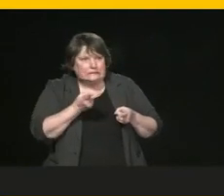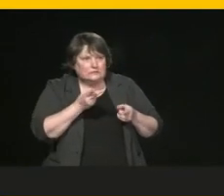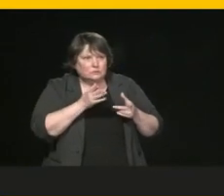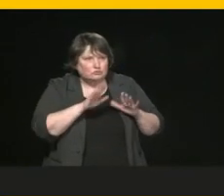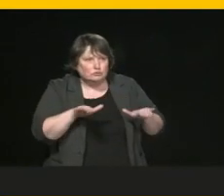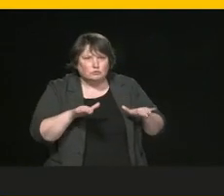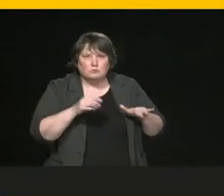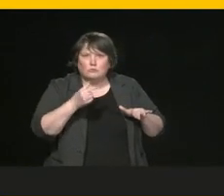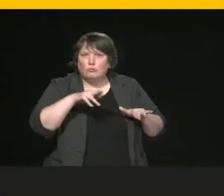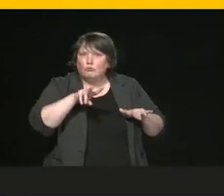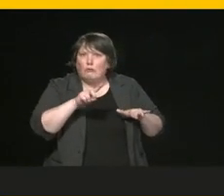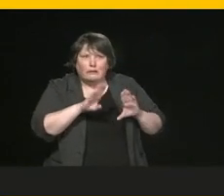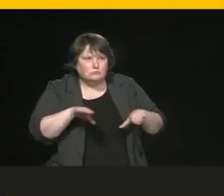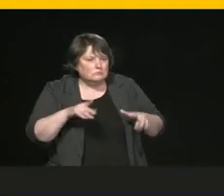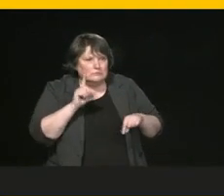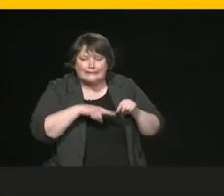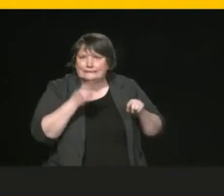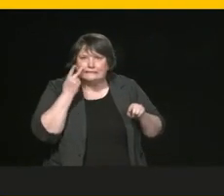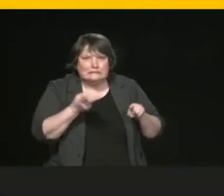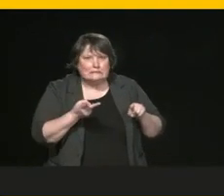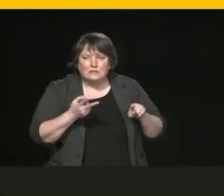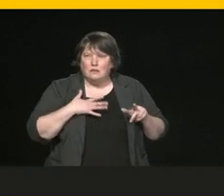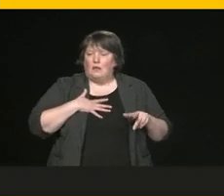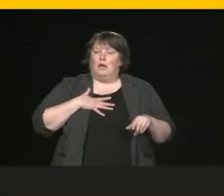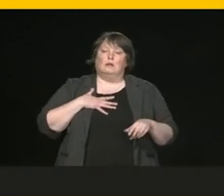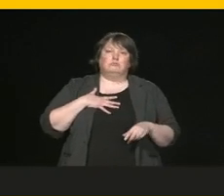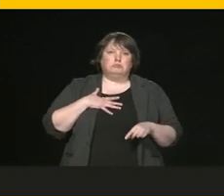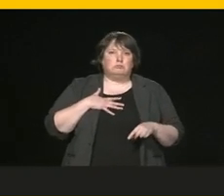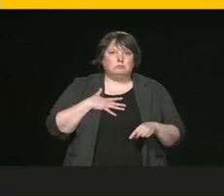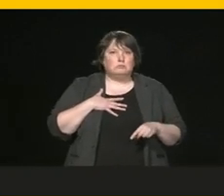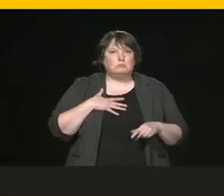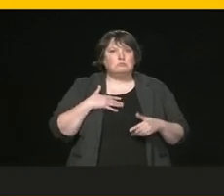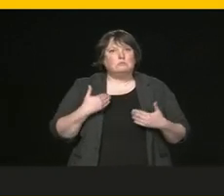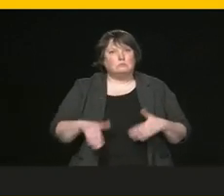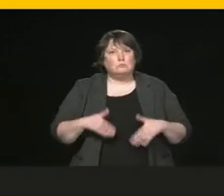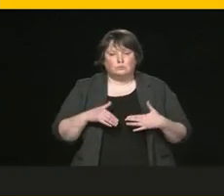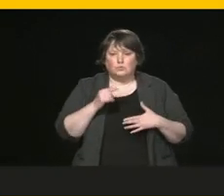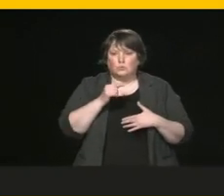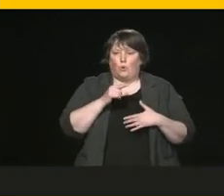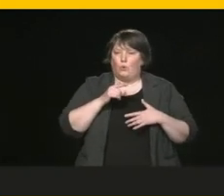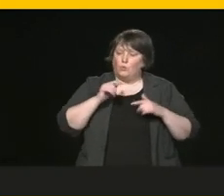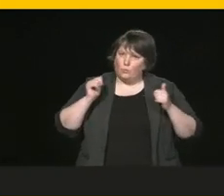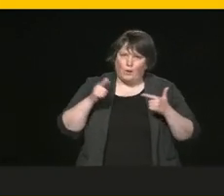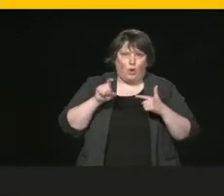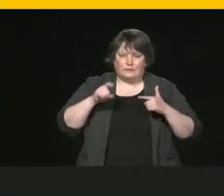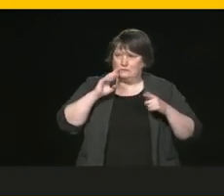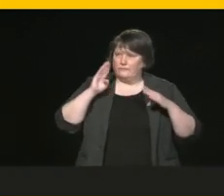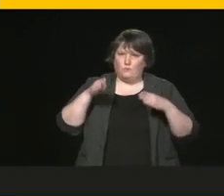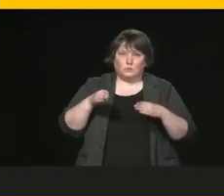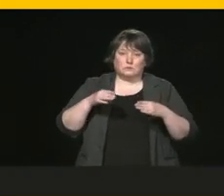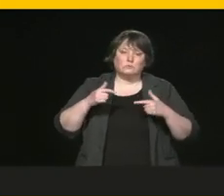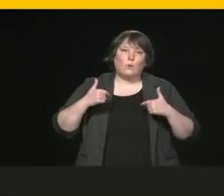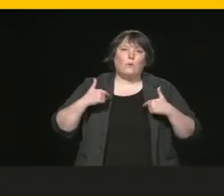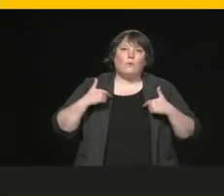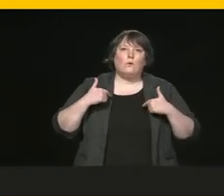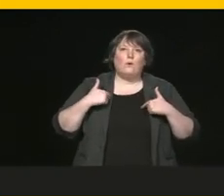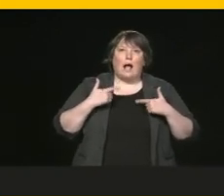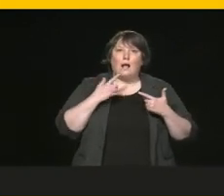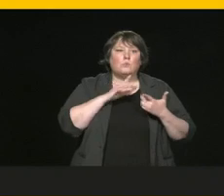ILL AND NOT BEING ABLE TO SEE THEIR KIDS AND GRANDKIDS AGAIN. THESE ARE THE THINGS THAT WE